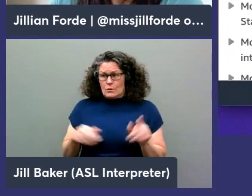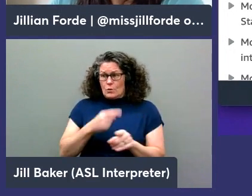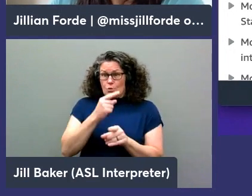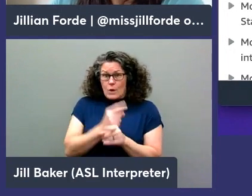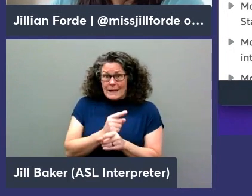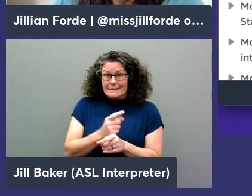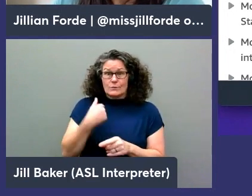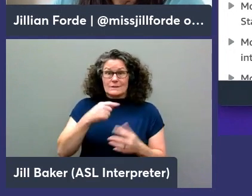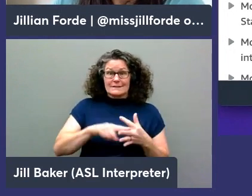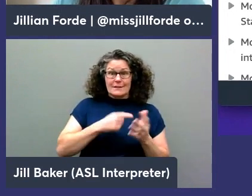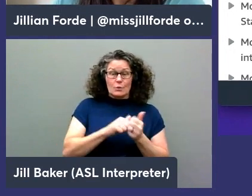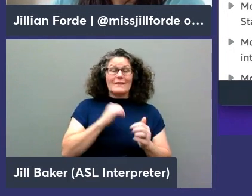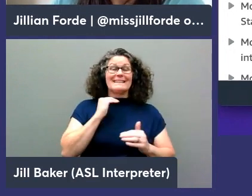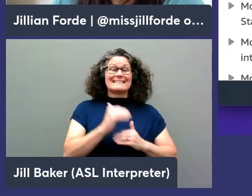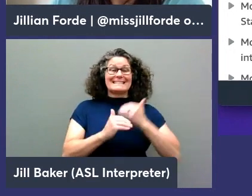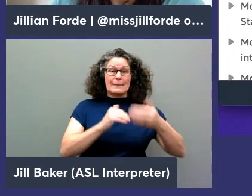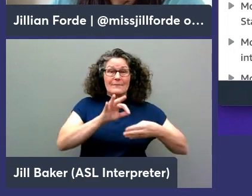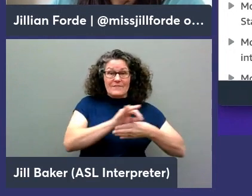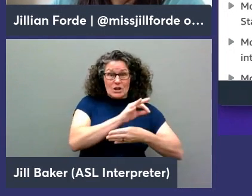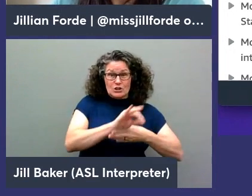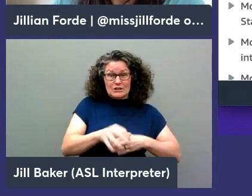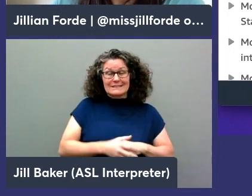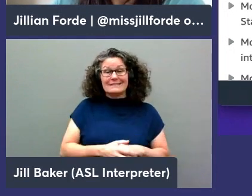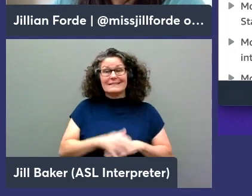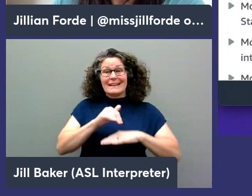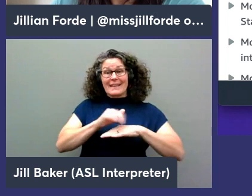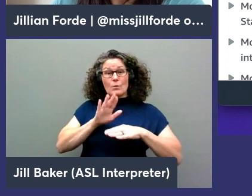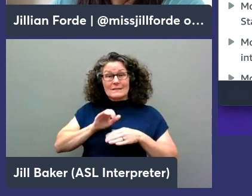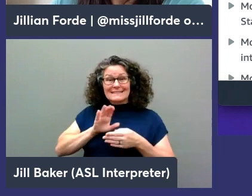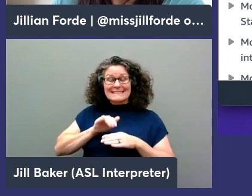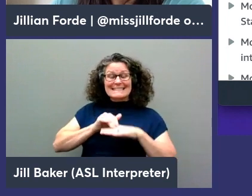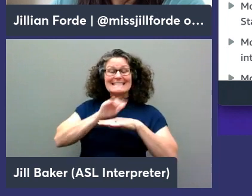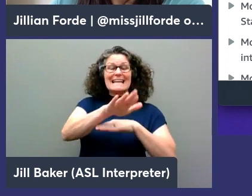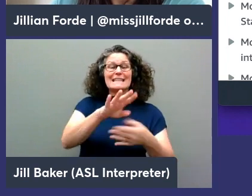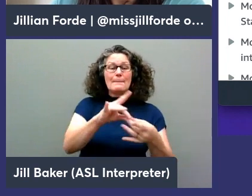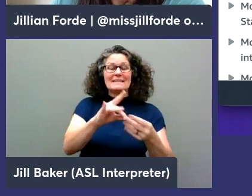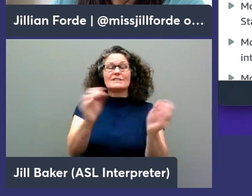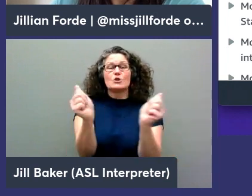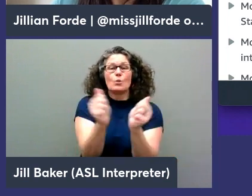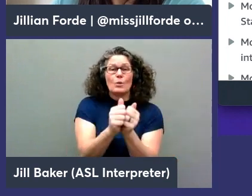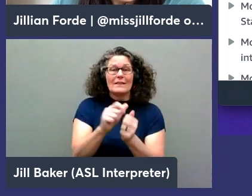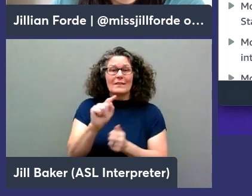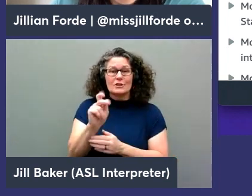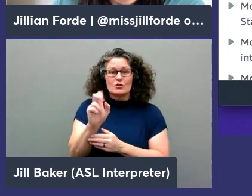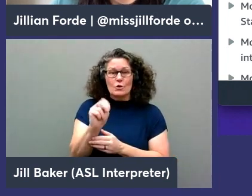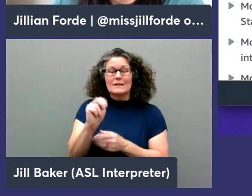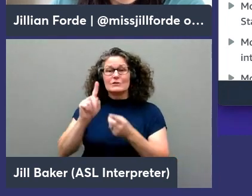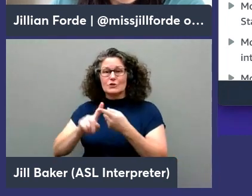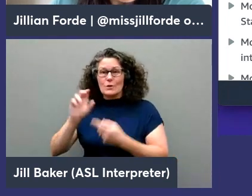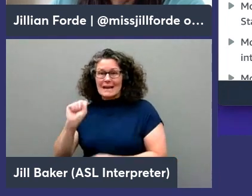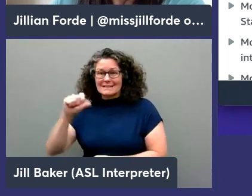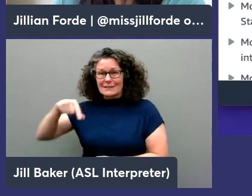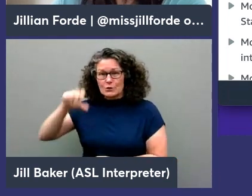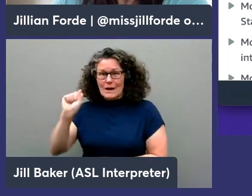We start with Step Functions. Step Functions is gonna send a message with a token to SQS. And then it's gonna pause.